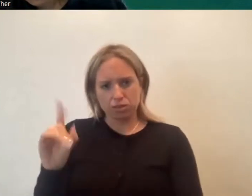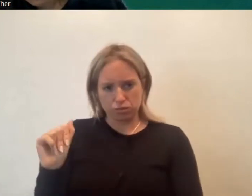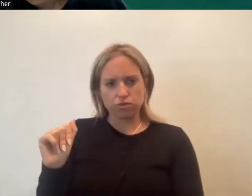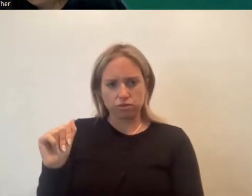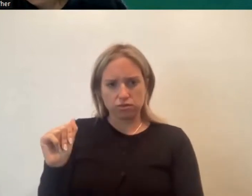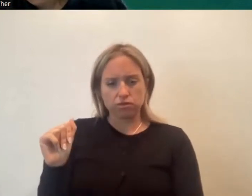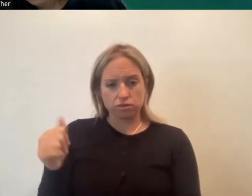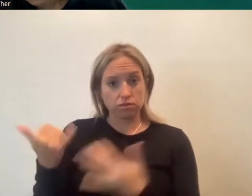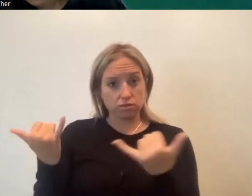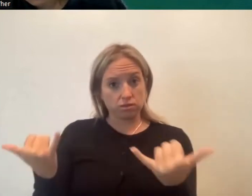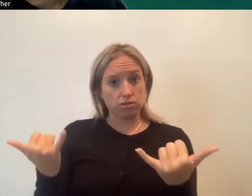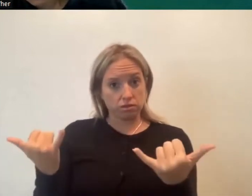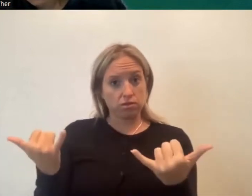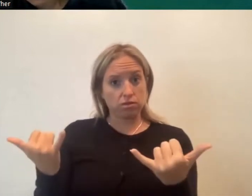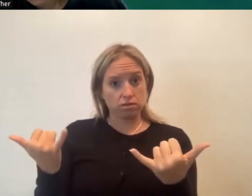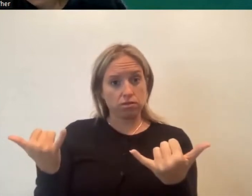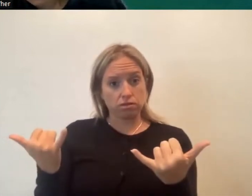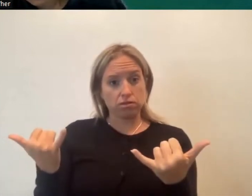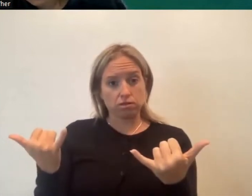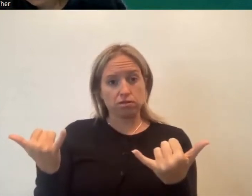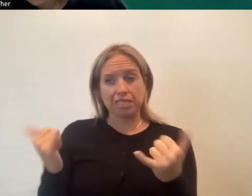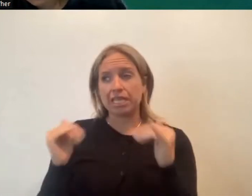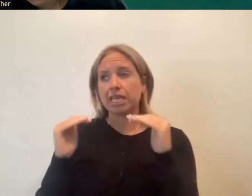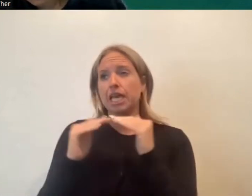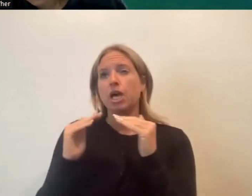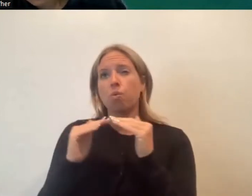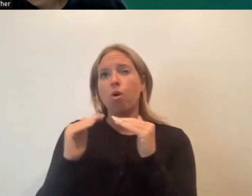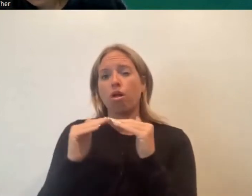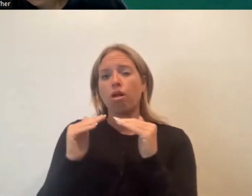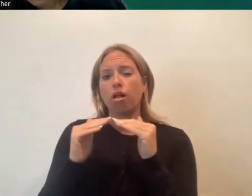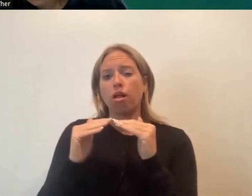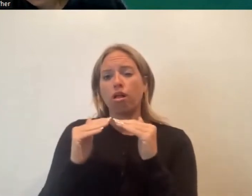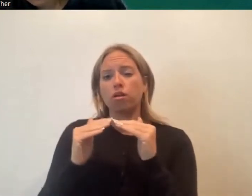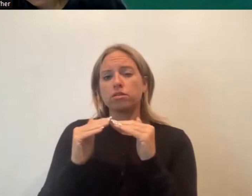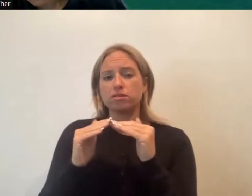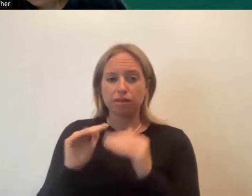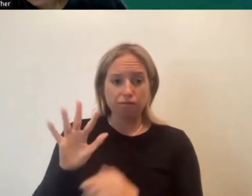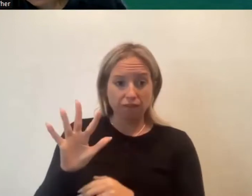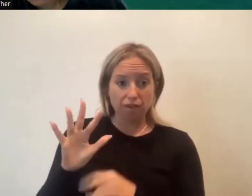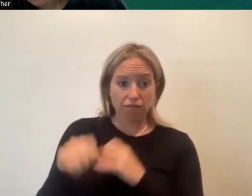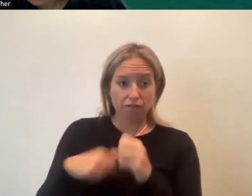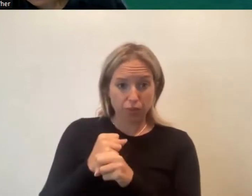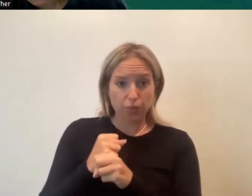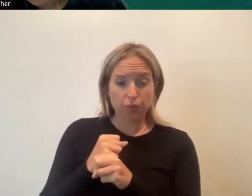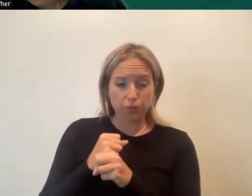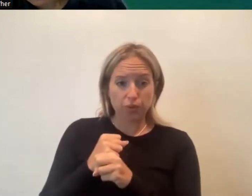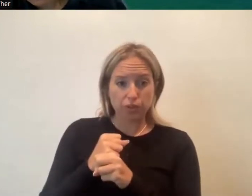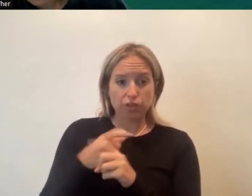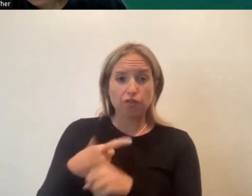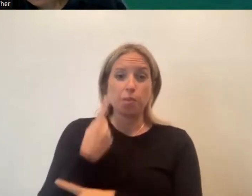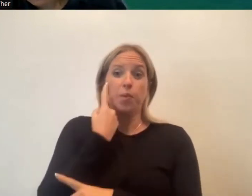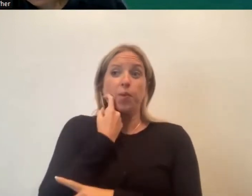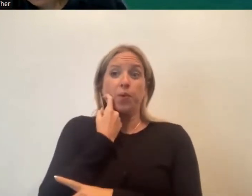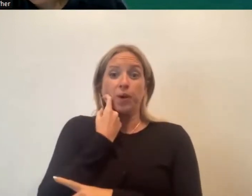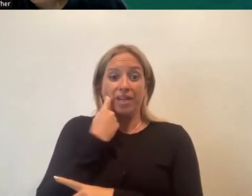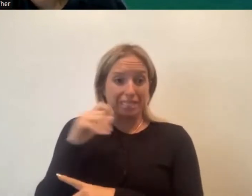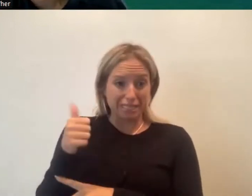Now that basically equals to be five years out of the past 10 years, you had to have